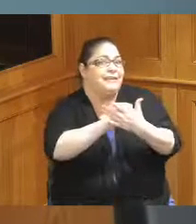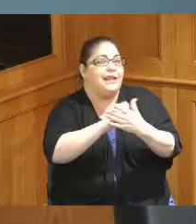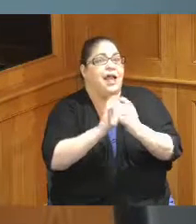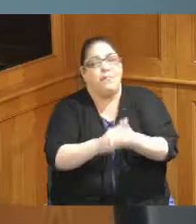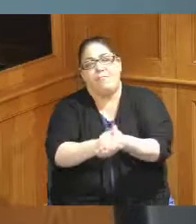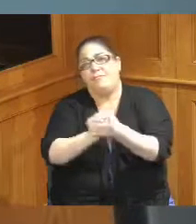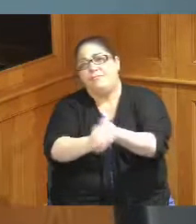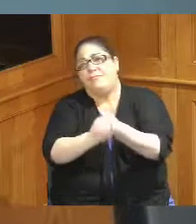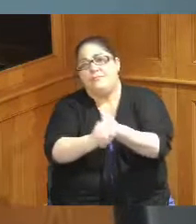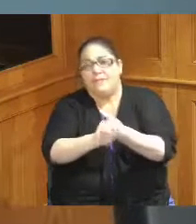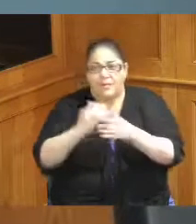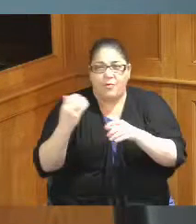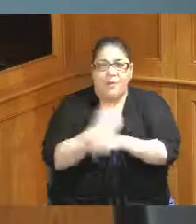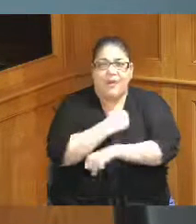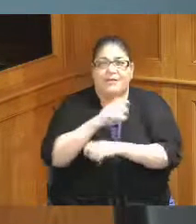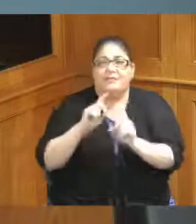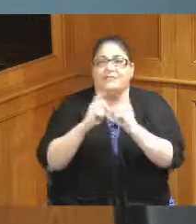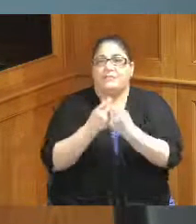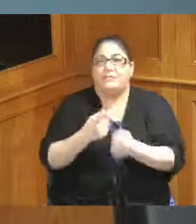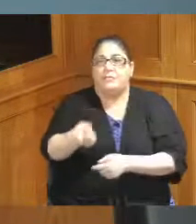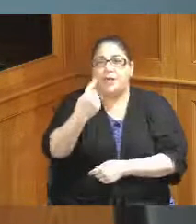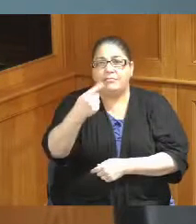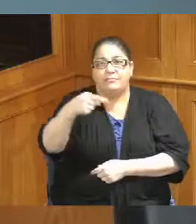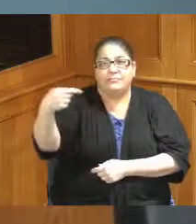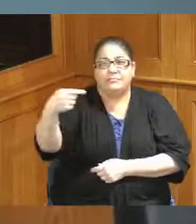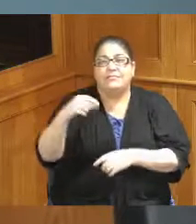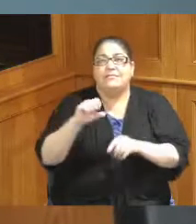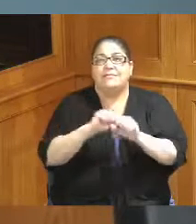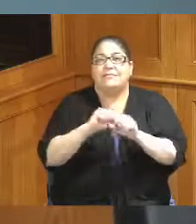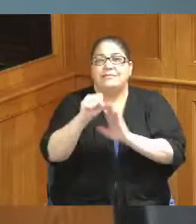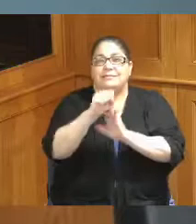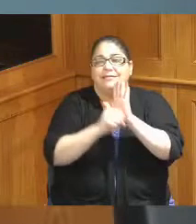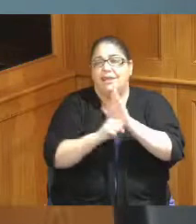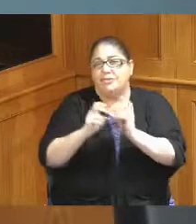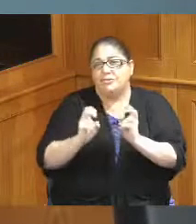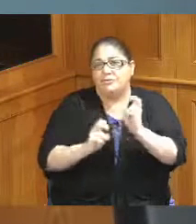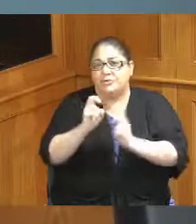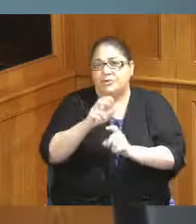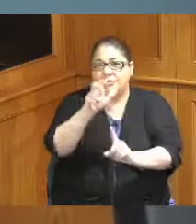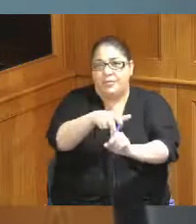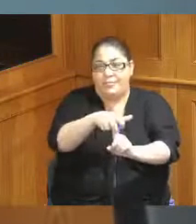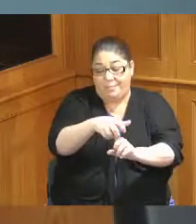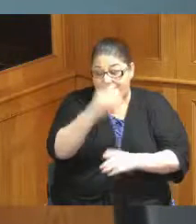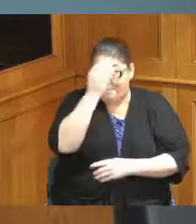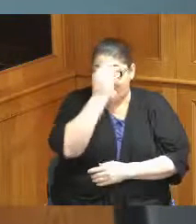on winning the division one state championship be it further Proclaim that the Board of County